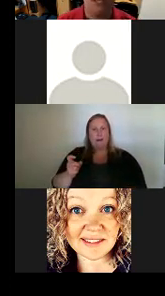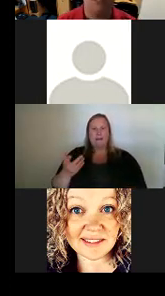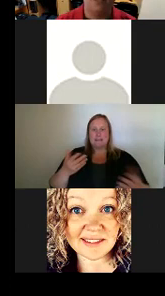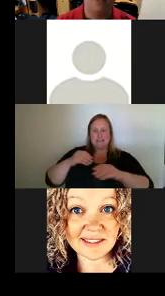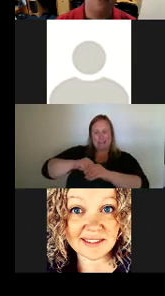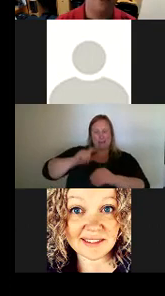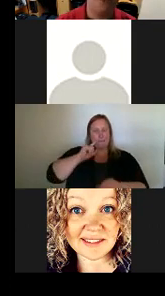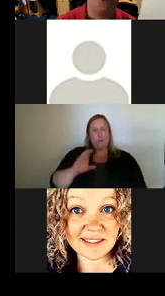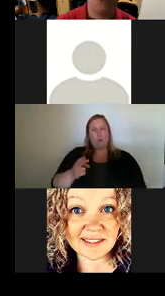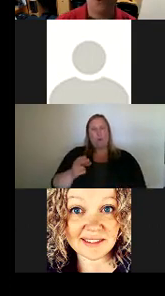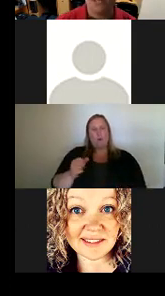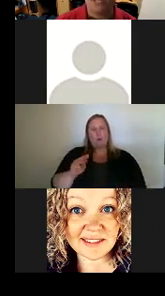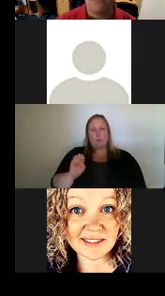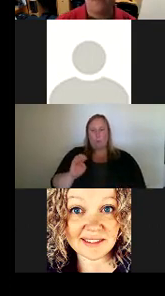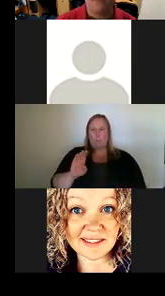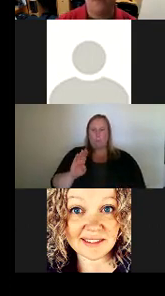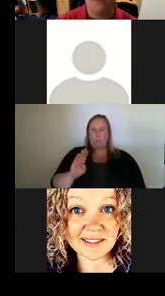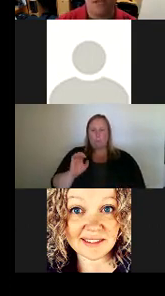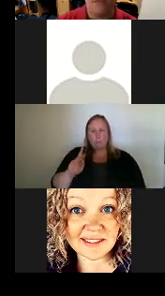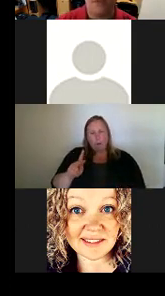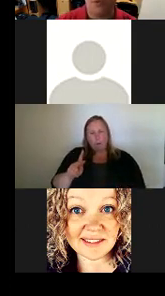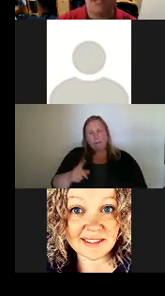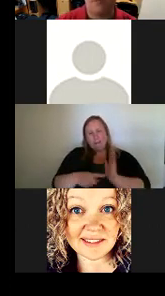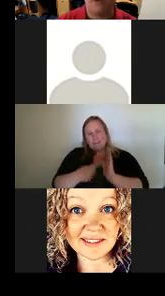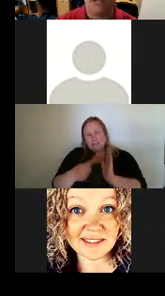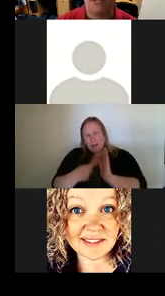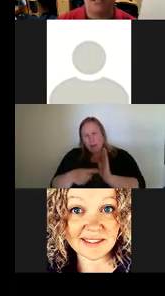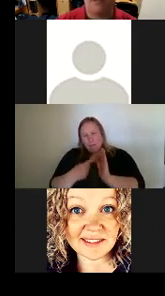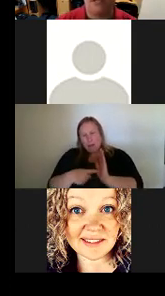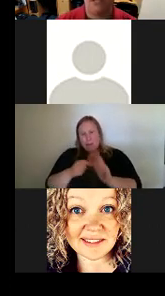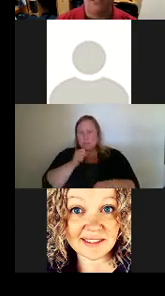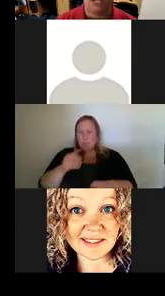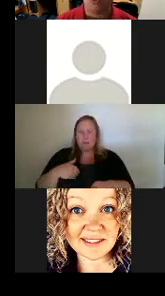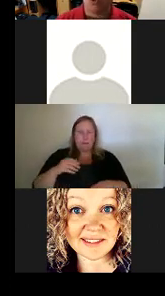YOU WILL HAVE THE OPERATING SYSTEM IN A CHROME BOX OR